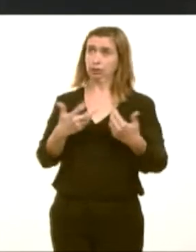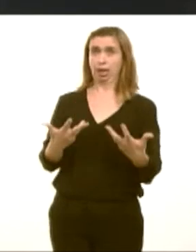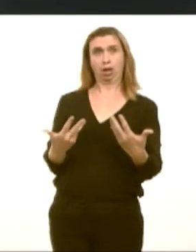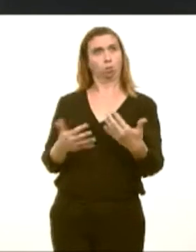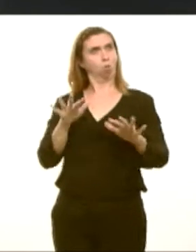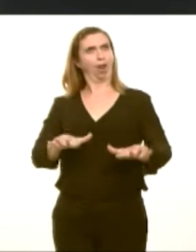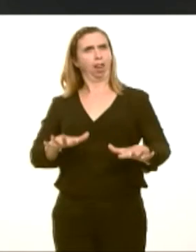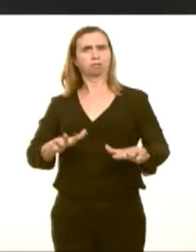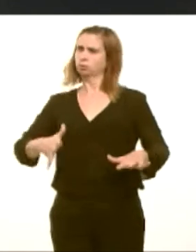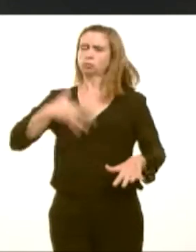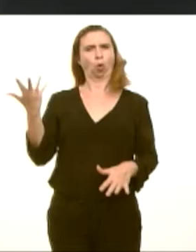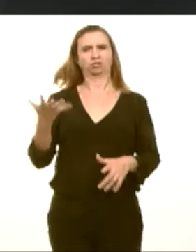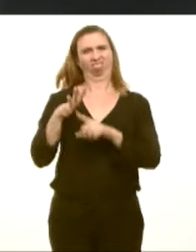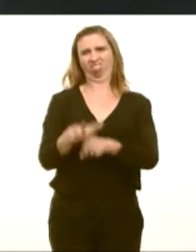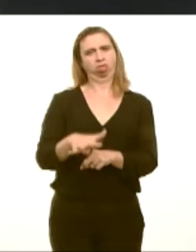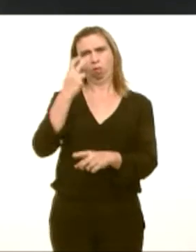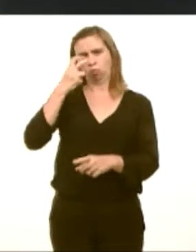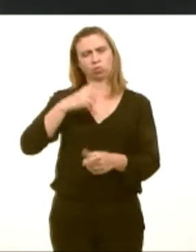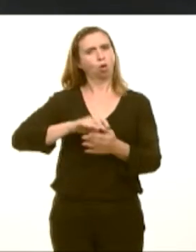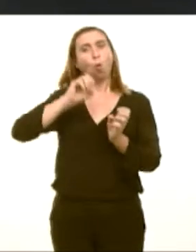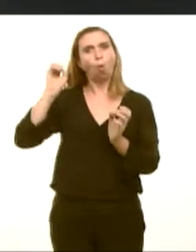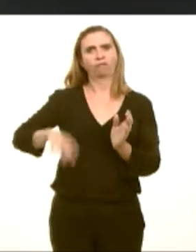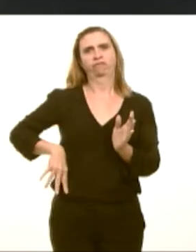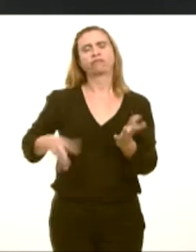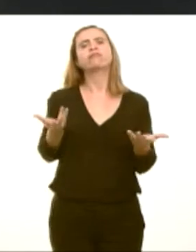But, of course, the office of the older peopleís commissioner is an extremely important part